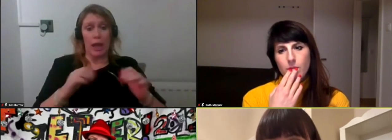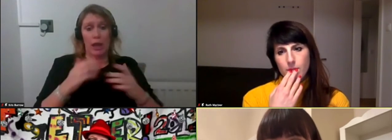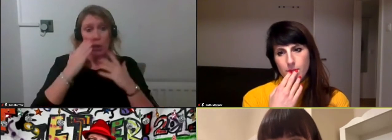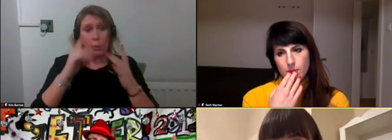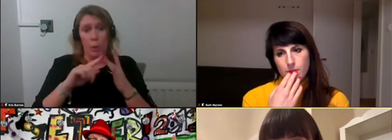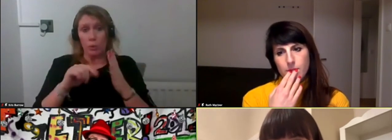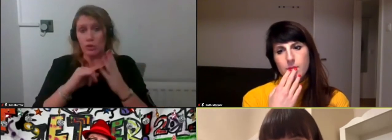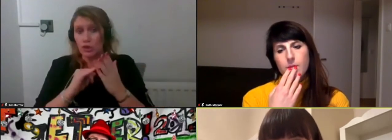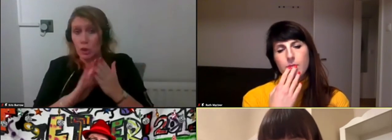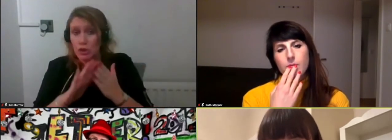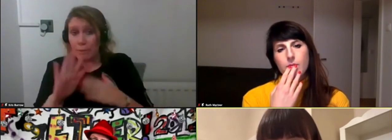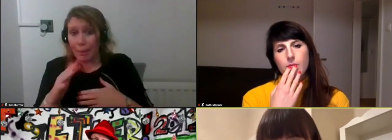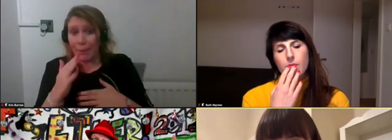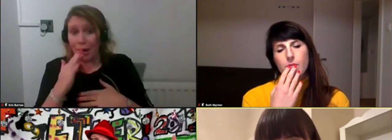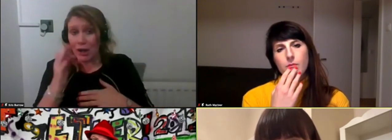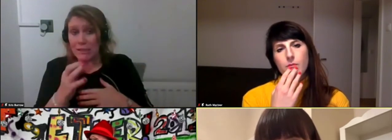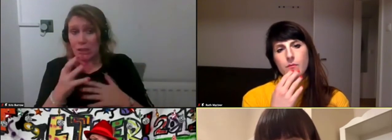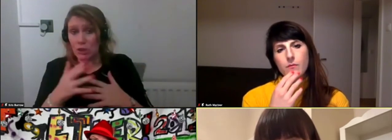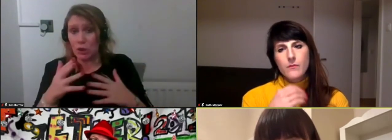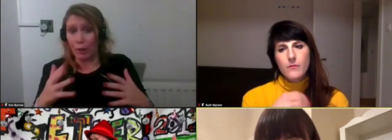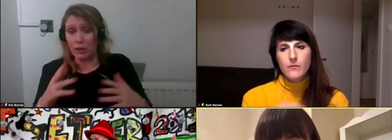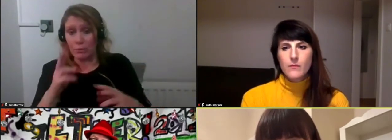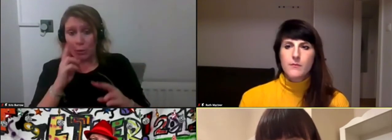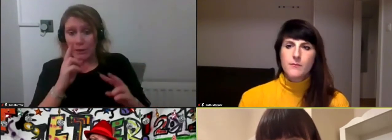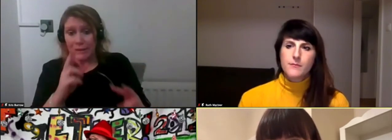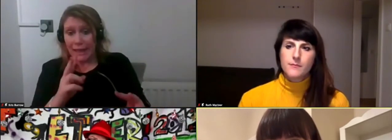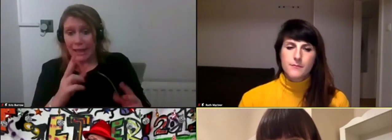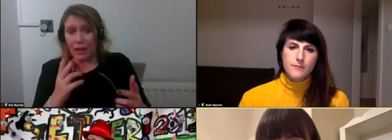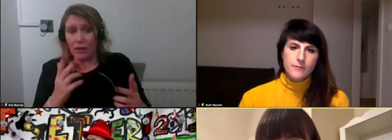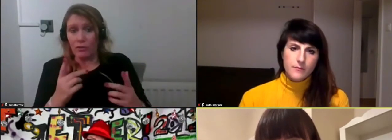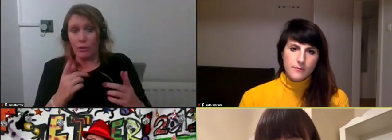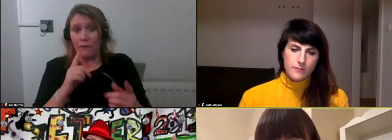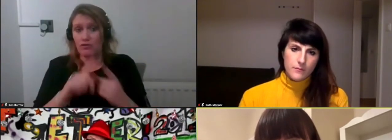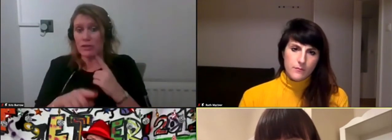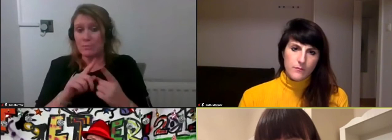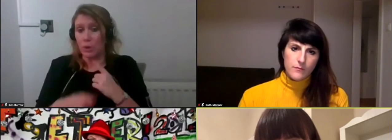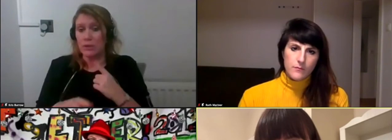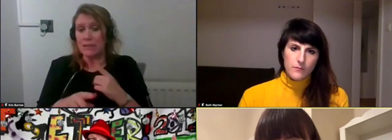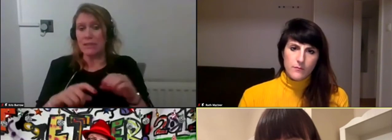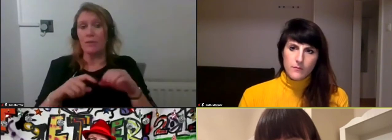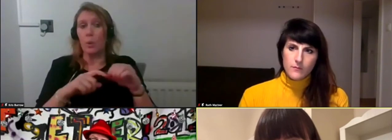asking too much, but we'll both try and see if we get any responses up from